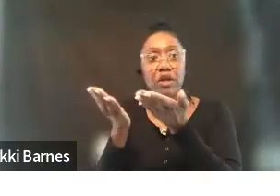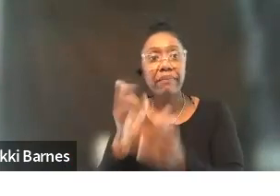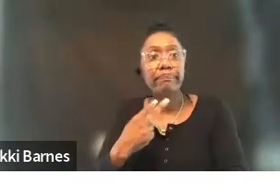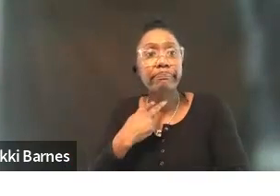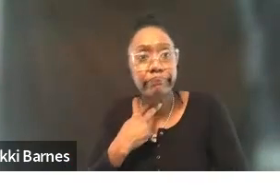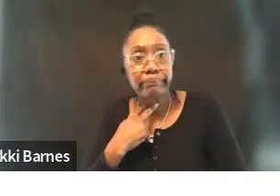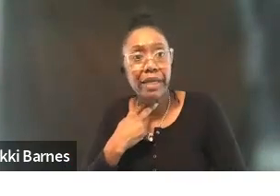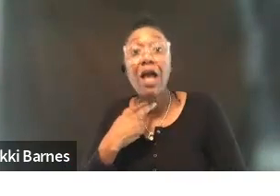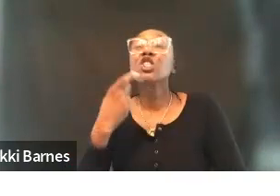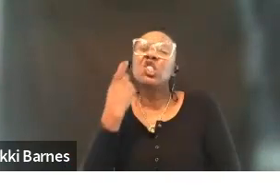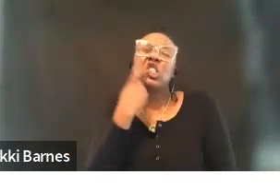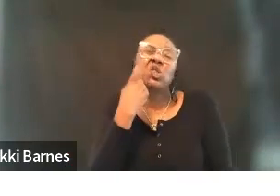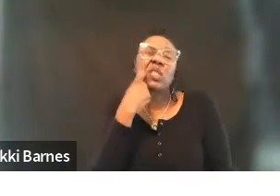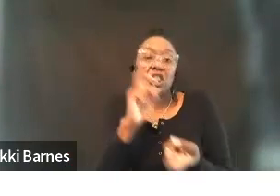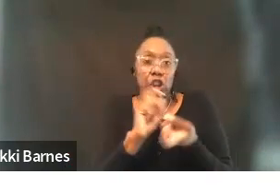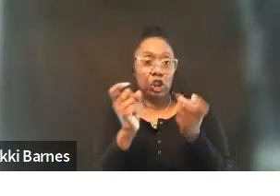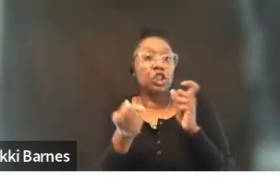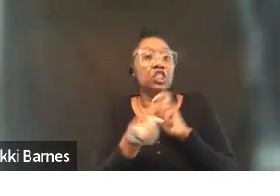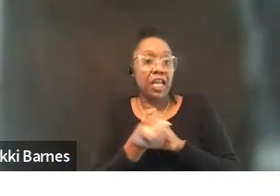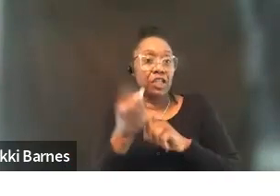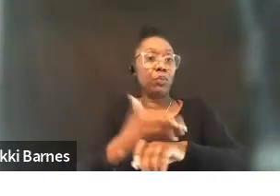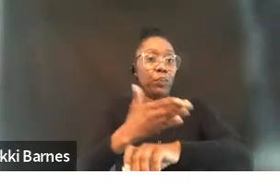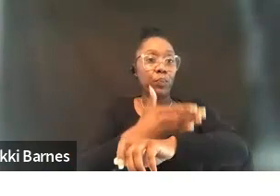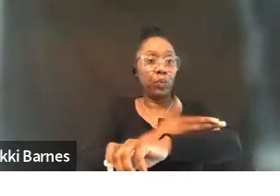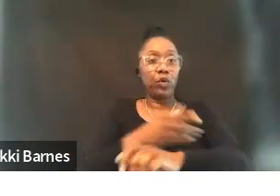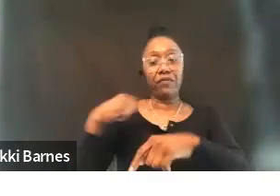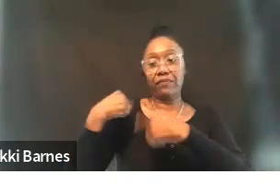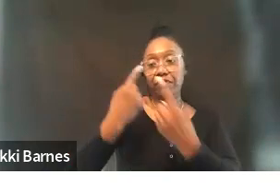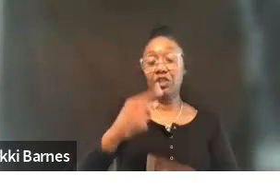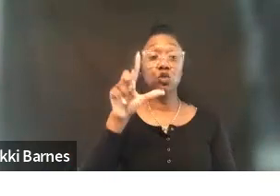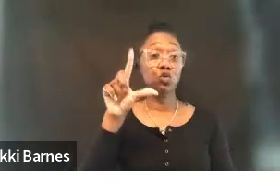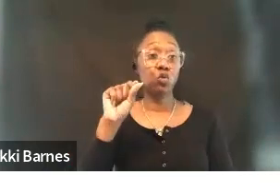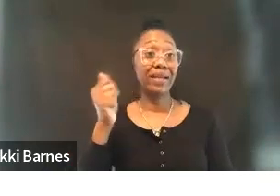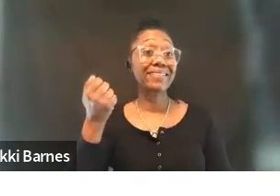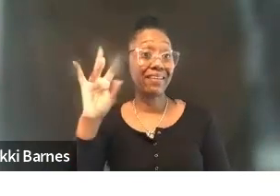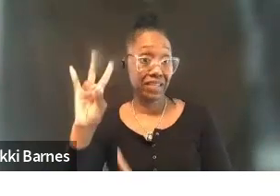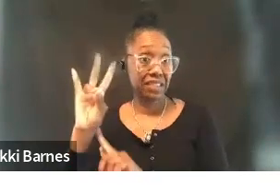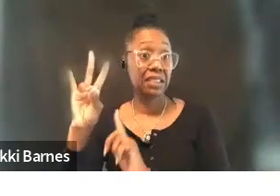So you can see there have been continued changes. And there were also some closure and privatization of some of the behavioral health.